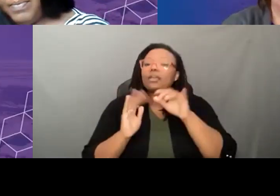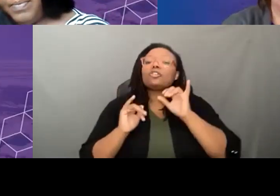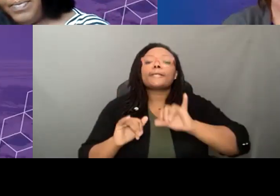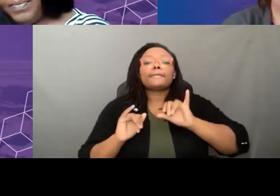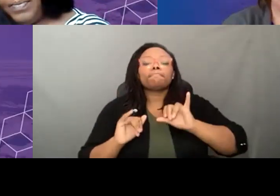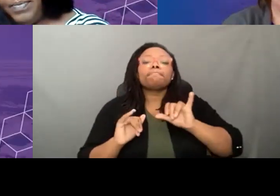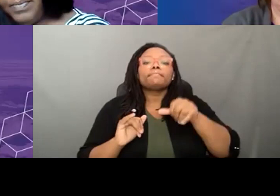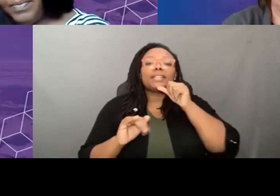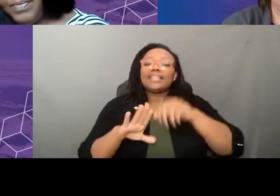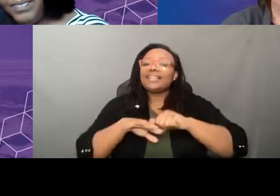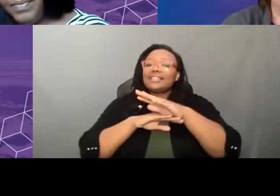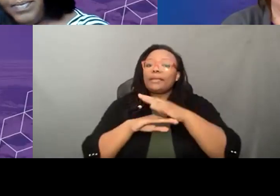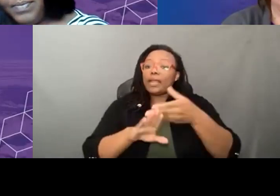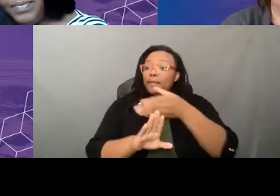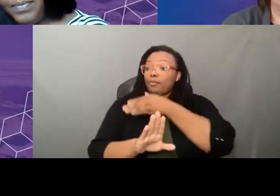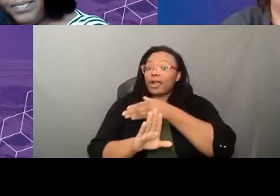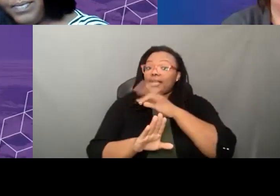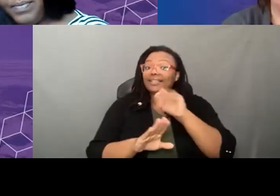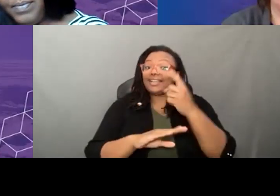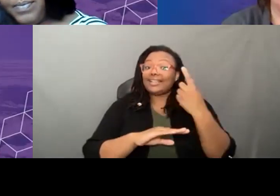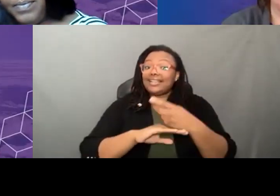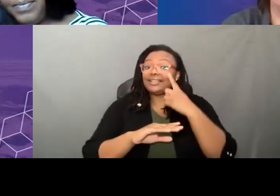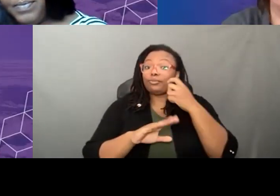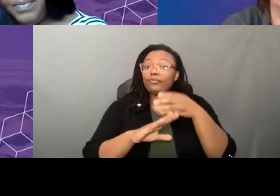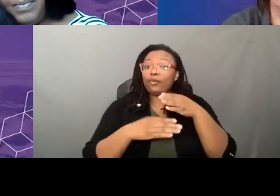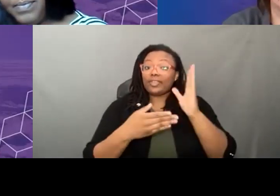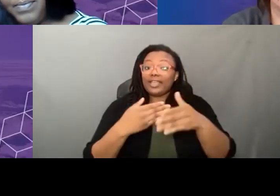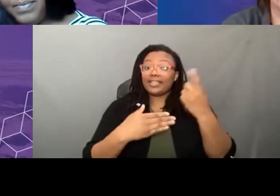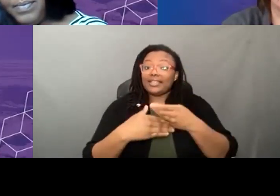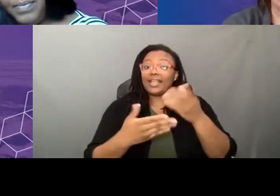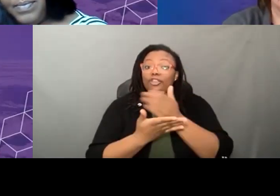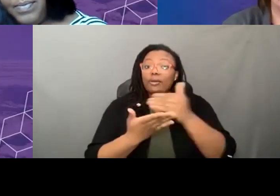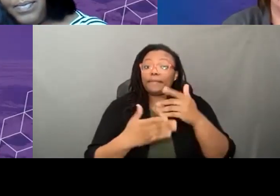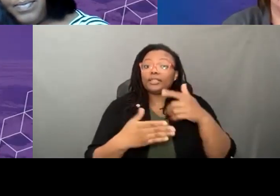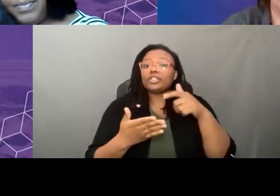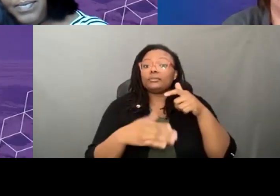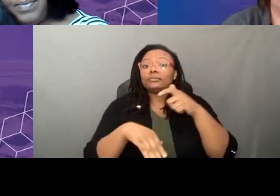they didn't submit it prior to 90 days before the end date of that budget period. Therefore, they're overdue.